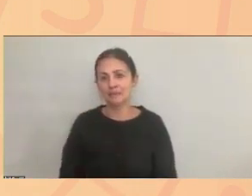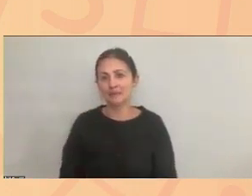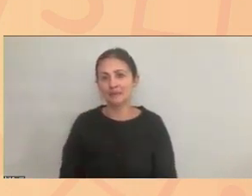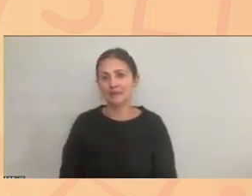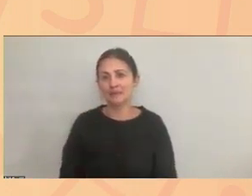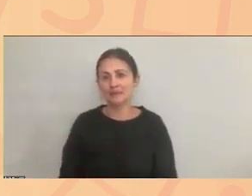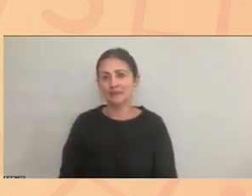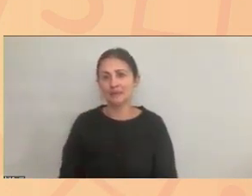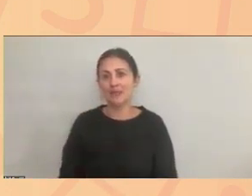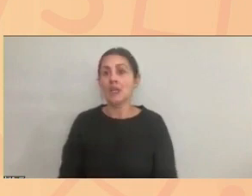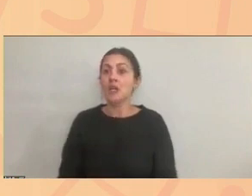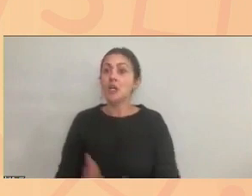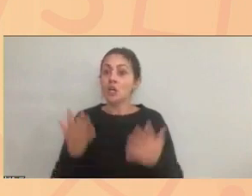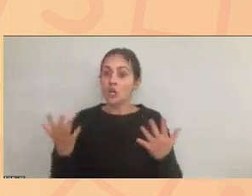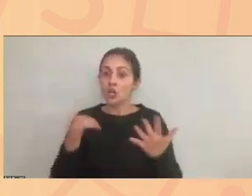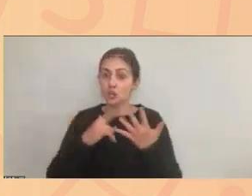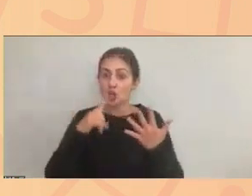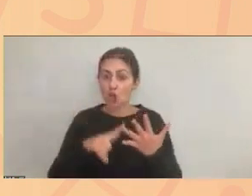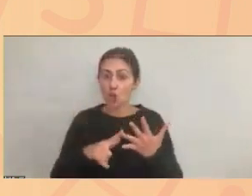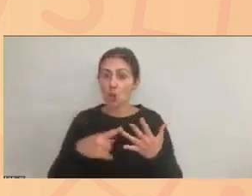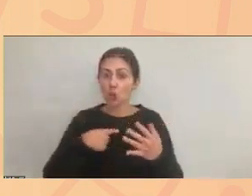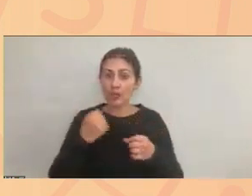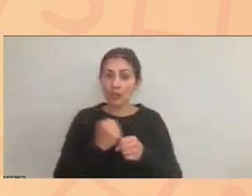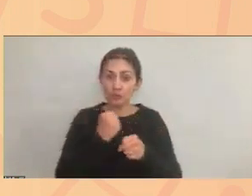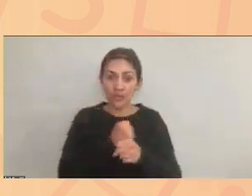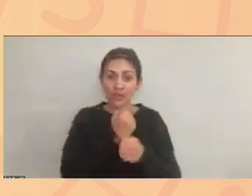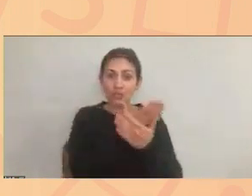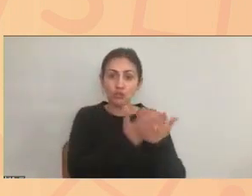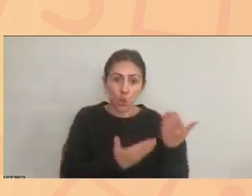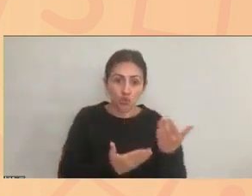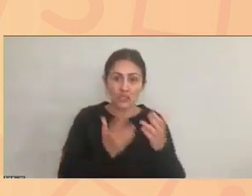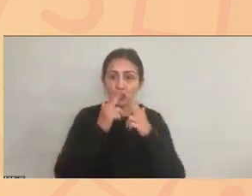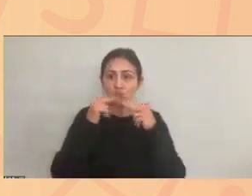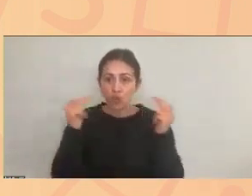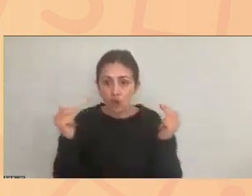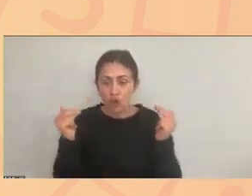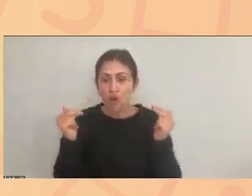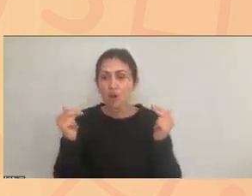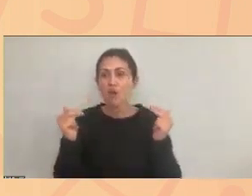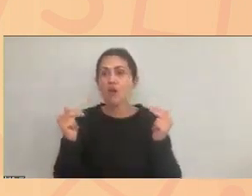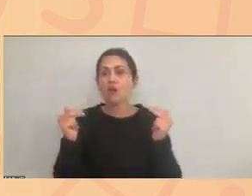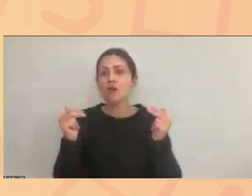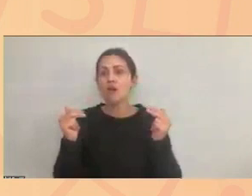When we put all of these elements together, then we have the visual storytelling, we have the song,